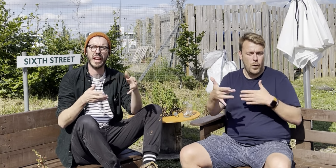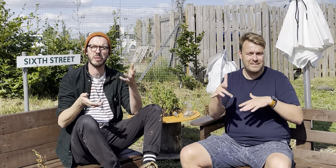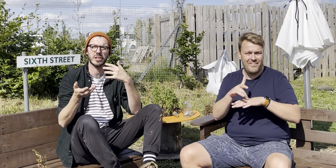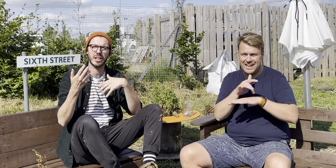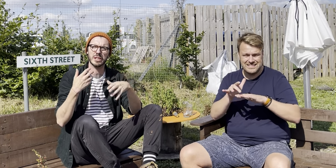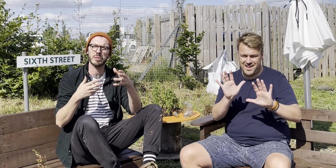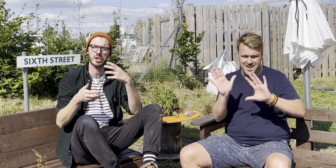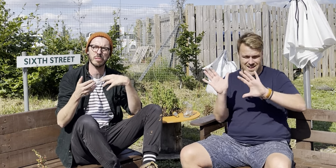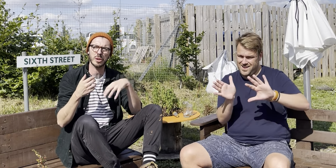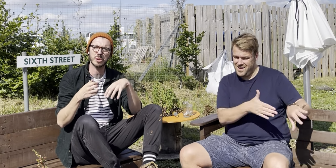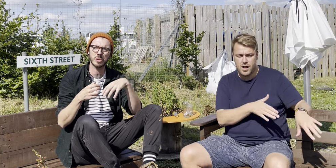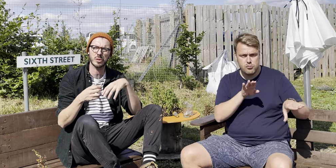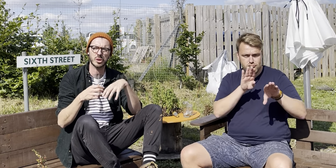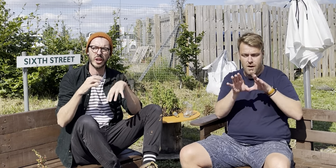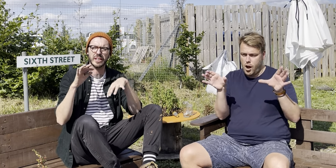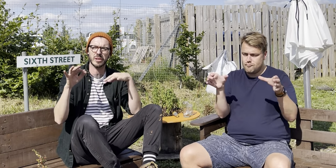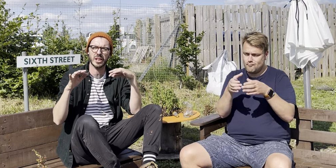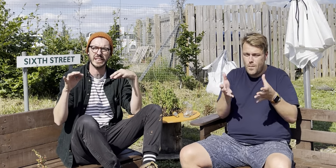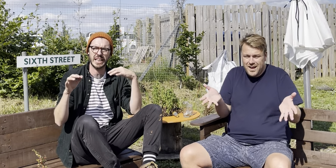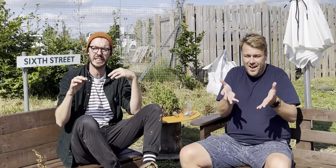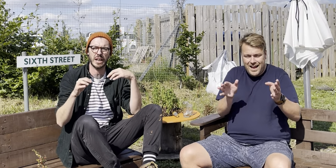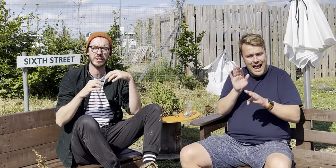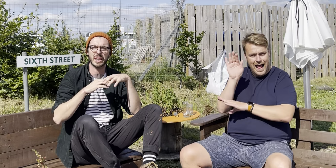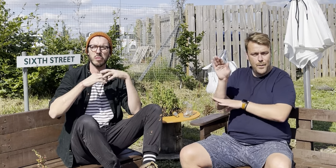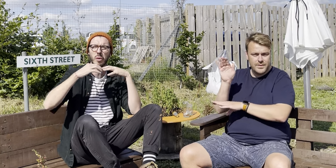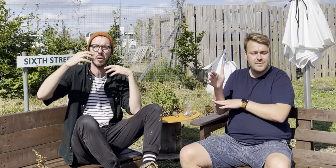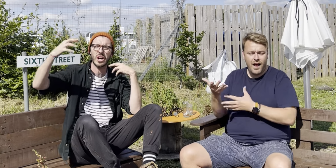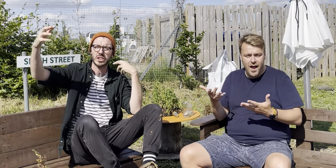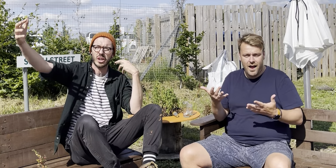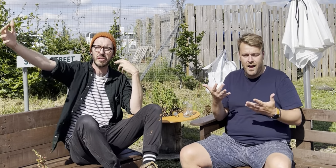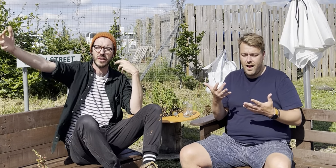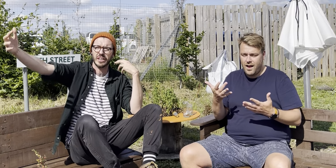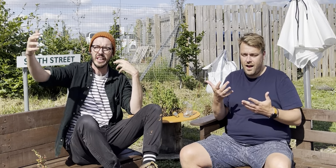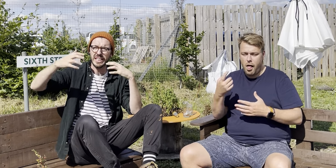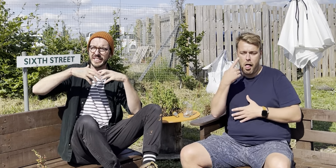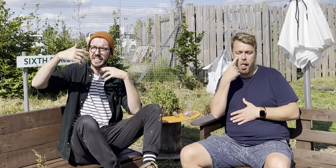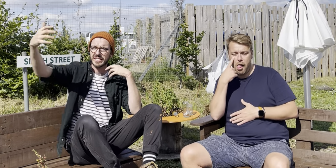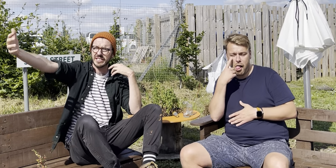outside as much as possible trying those ideas out seeing what works over distance